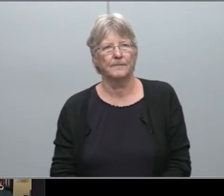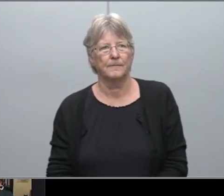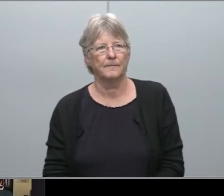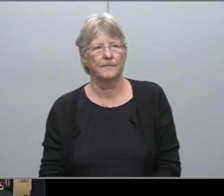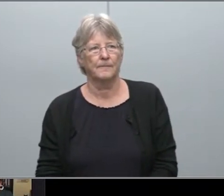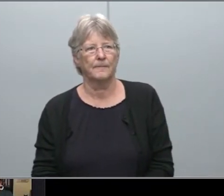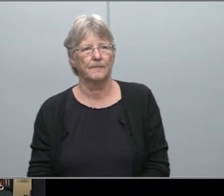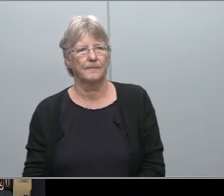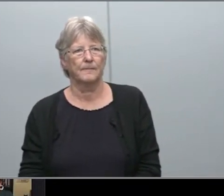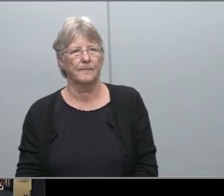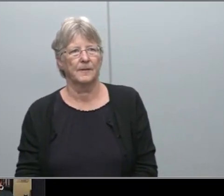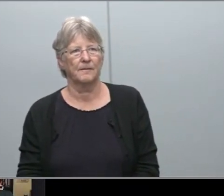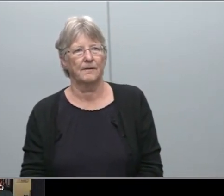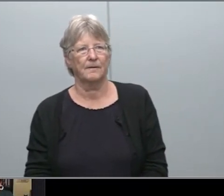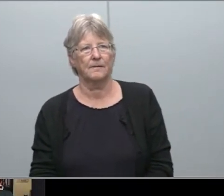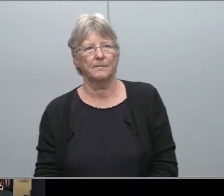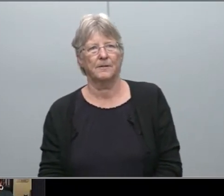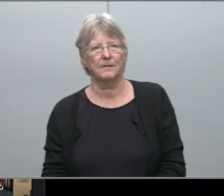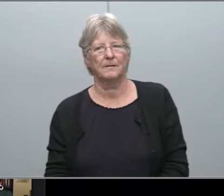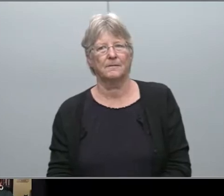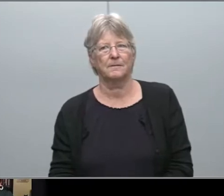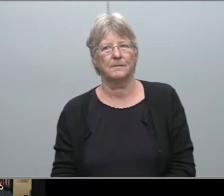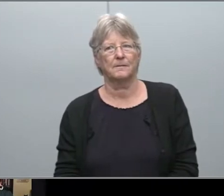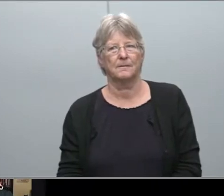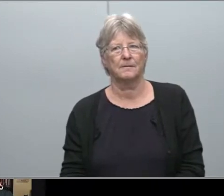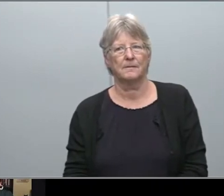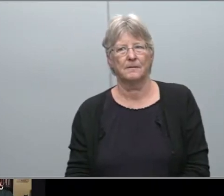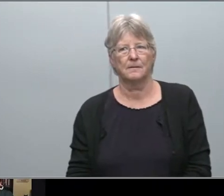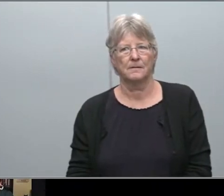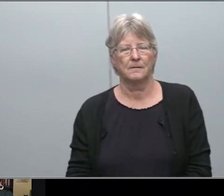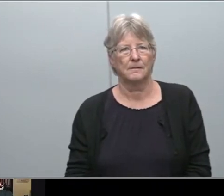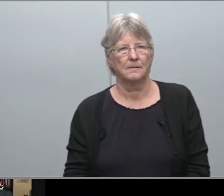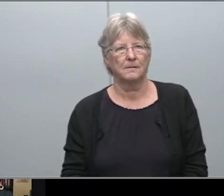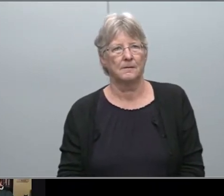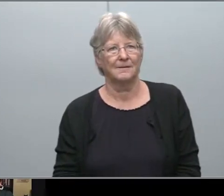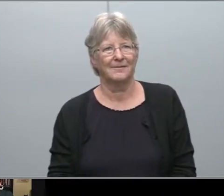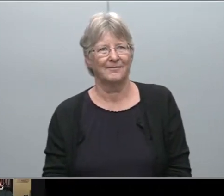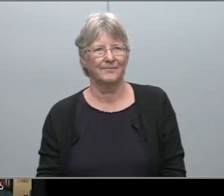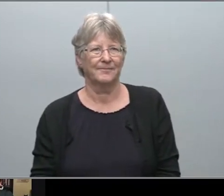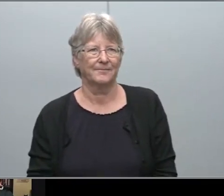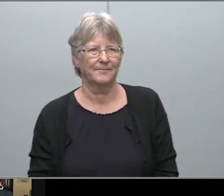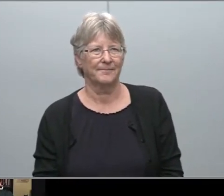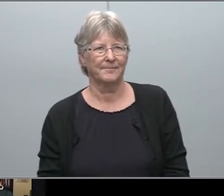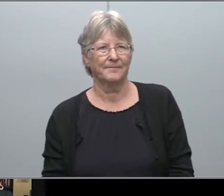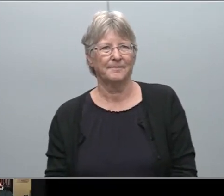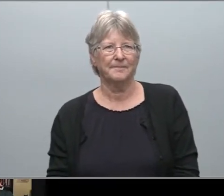So, yeah, and that's just something I just wanna stress is that we are working day and night on the phase in